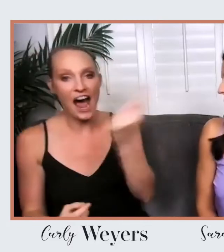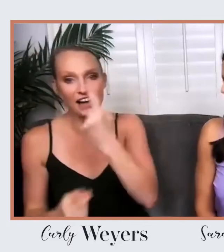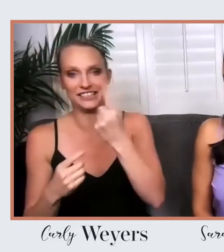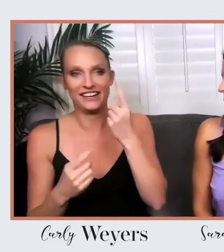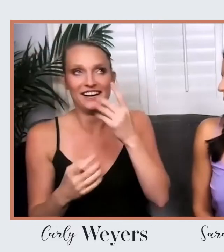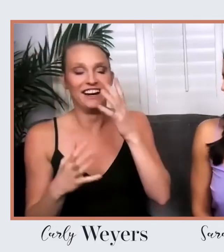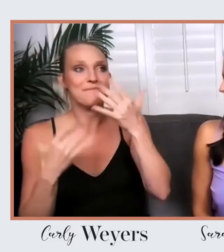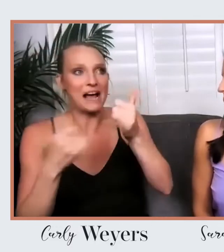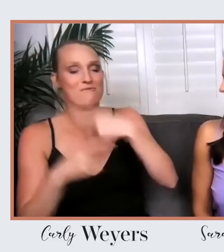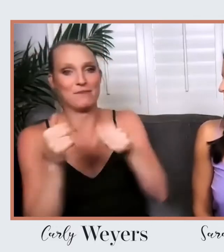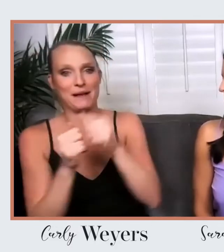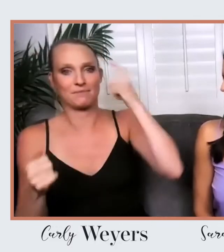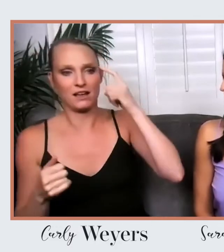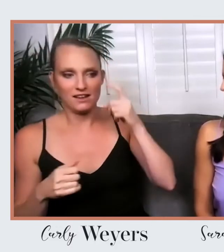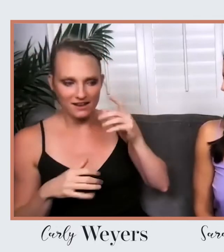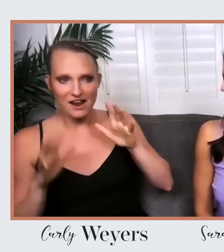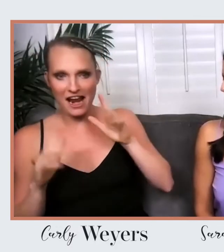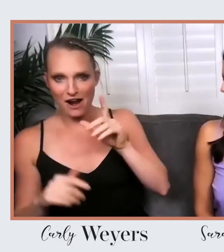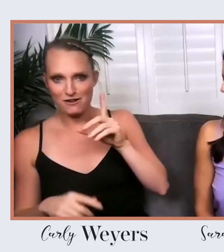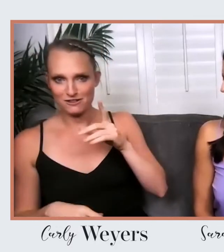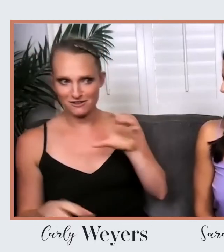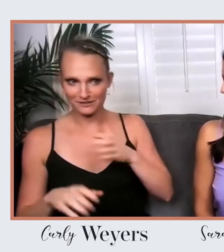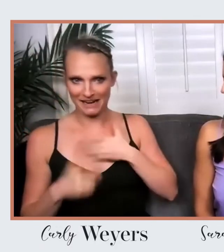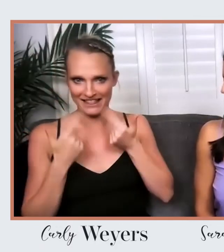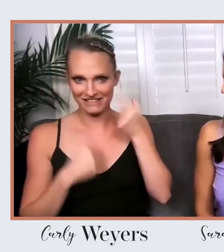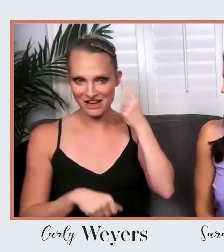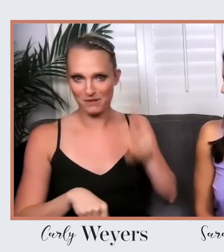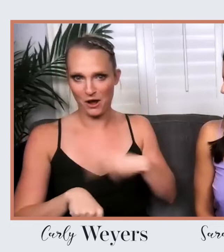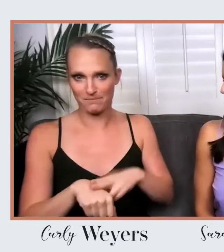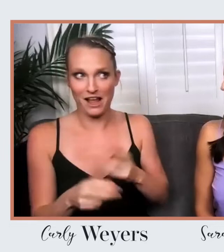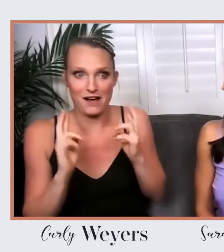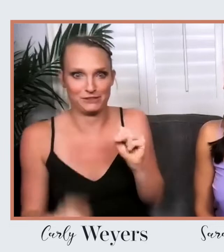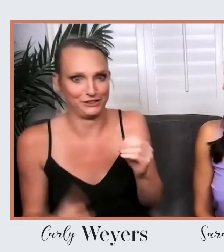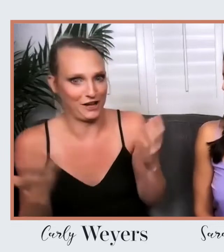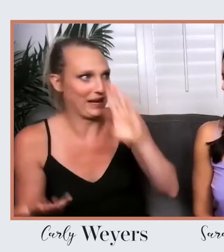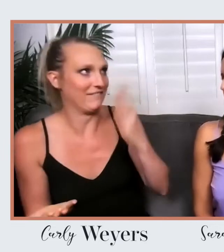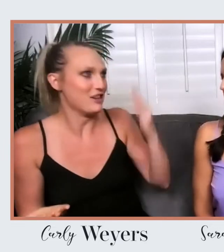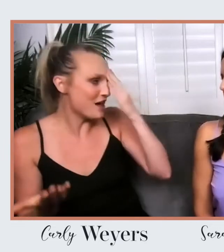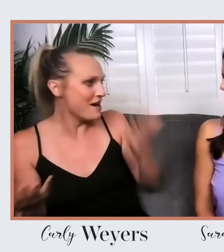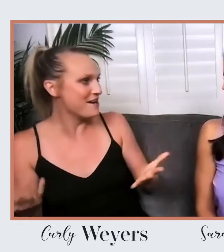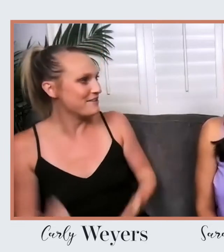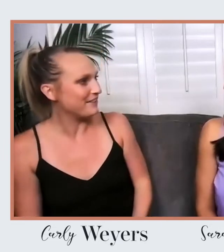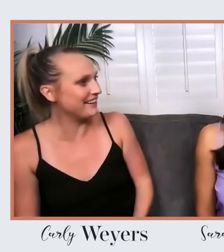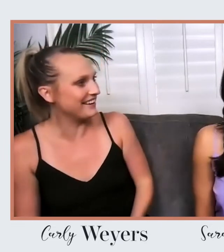Do they know, so I always mess with my mind and I'm like, oh, does my laugh sound normal? I really hope so, because honestly I'd never know.